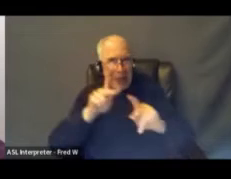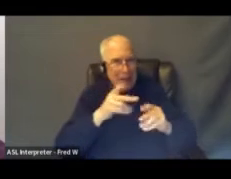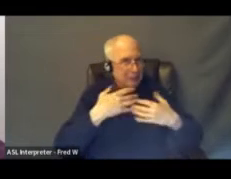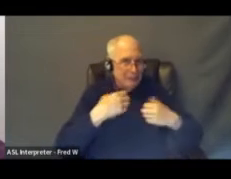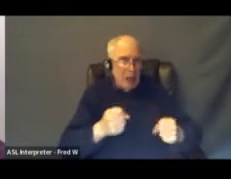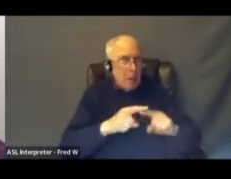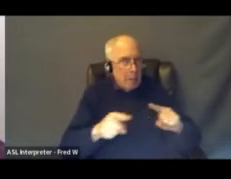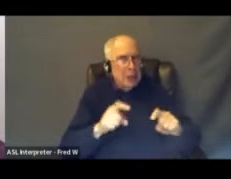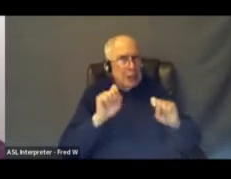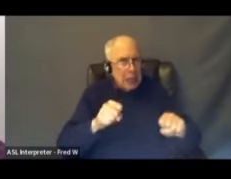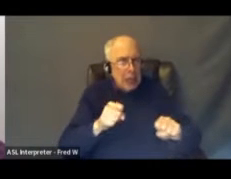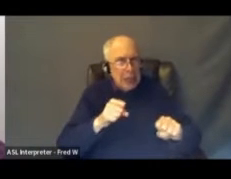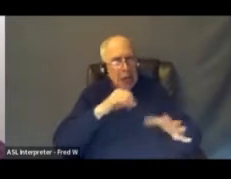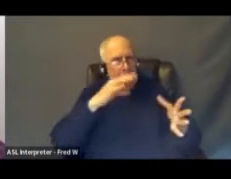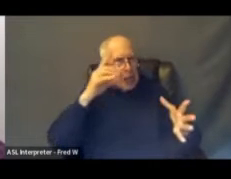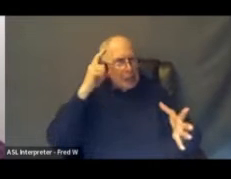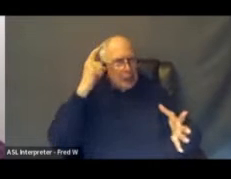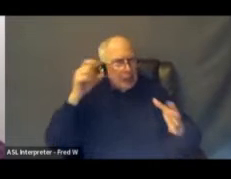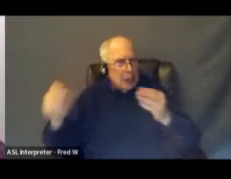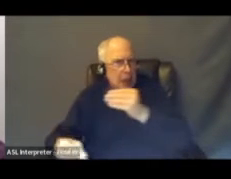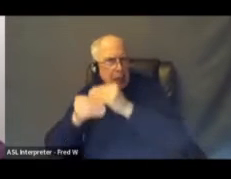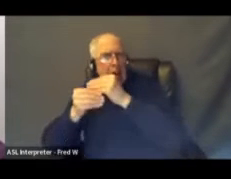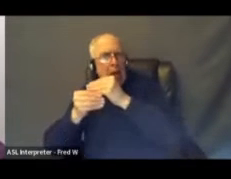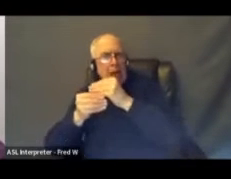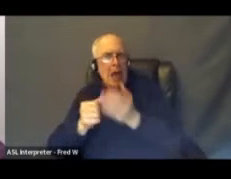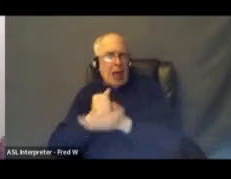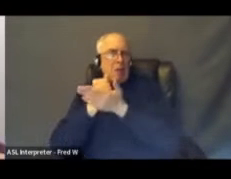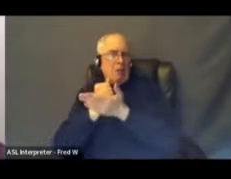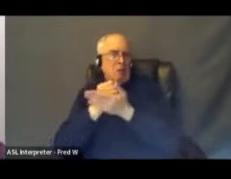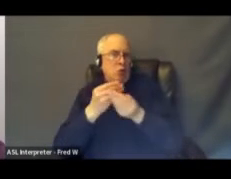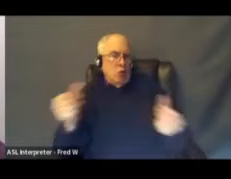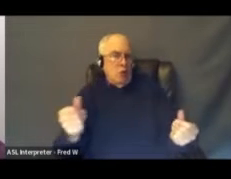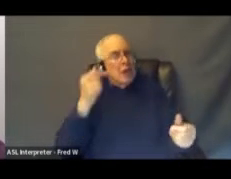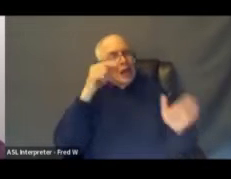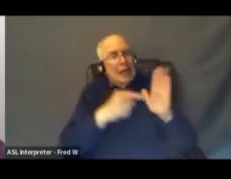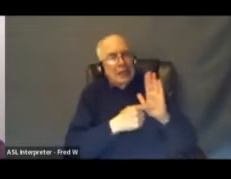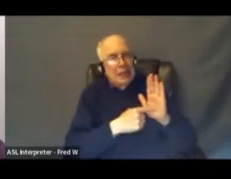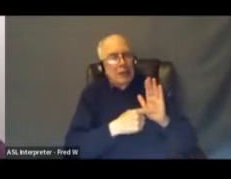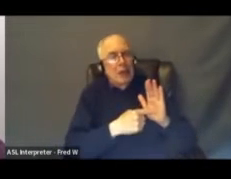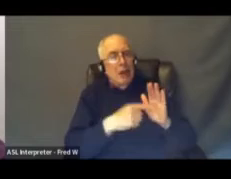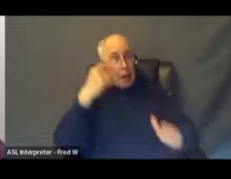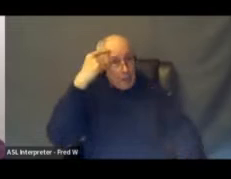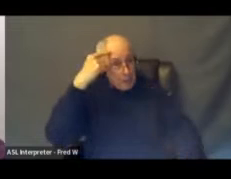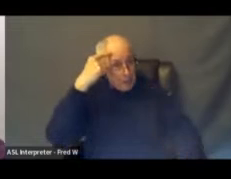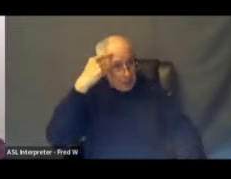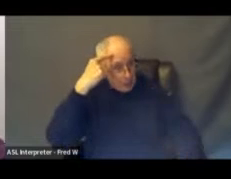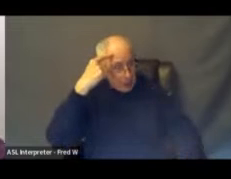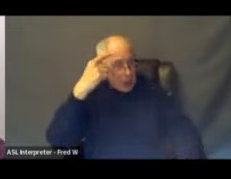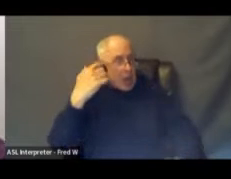would be in memory, we're trying to help retrain the brain by writing notes and keeping to a